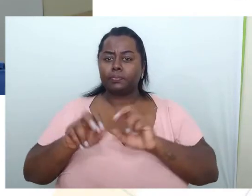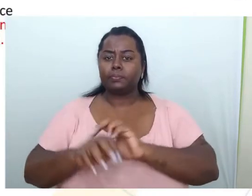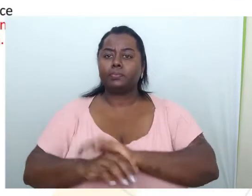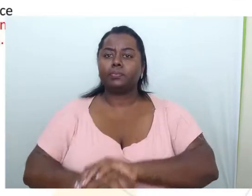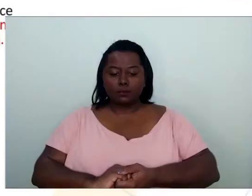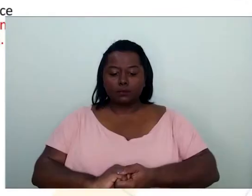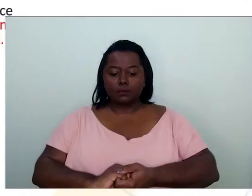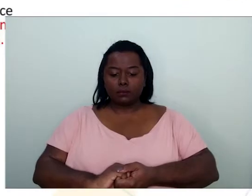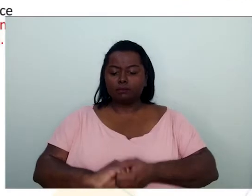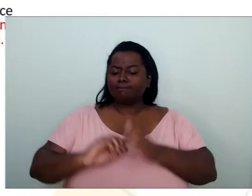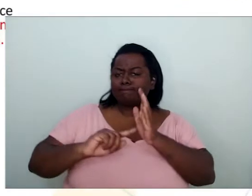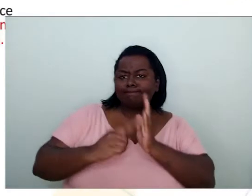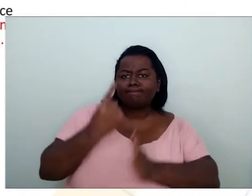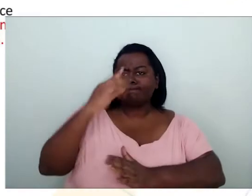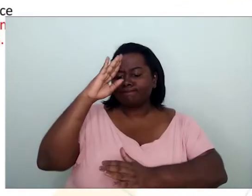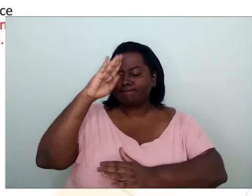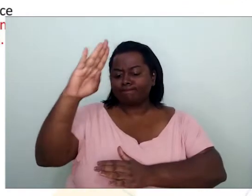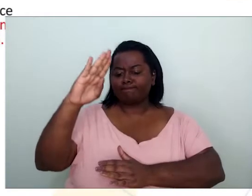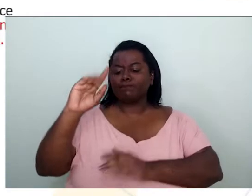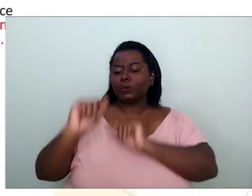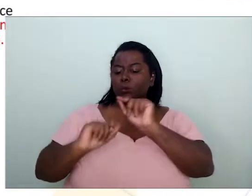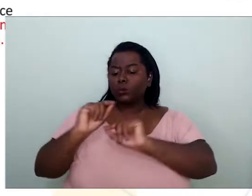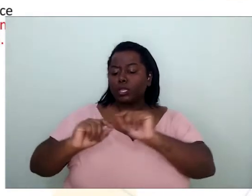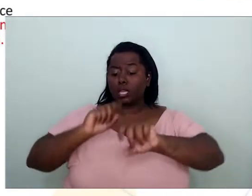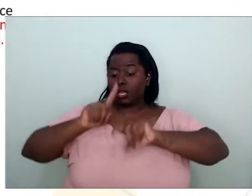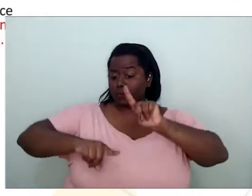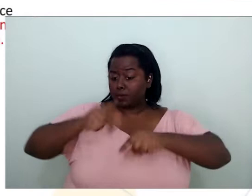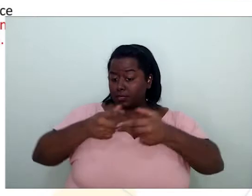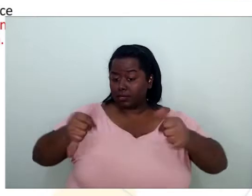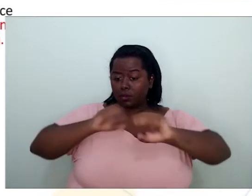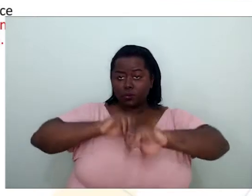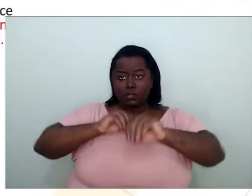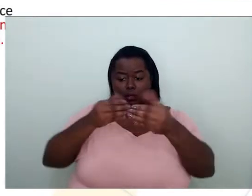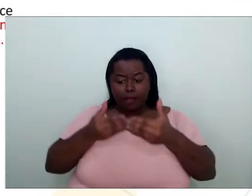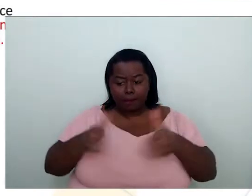the key point made in favor before is about open educational resources is is